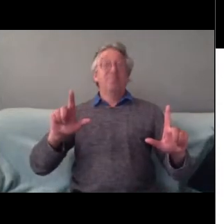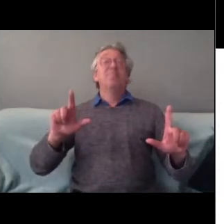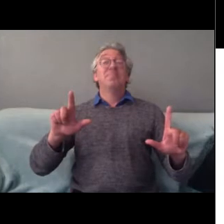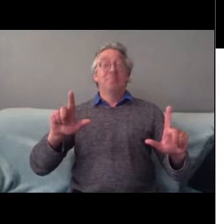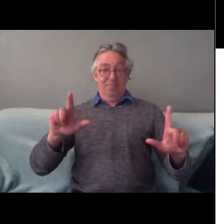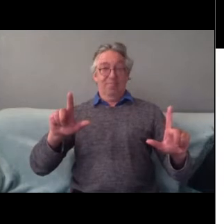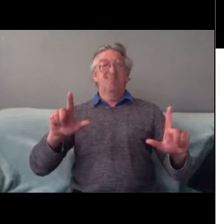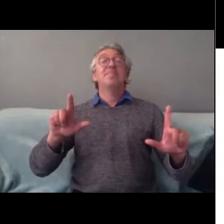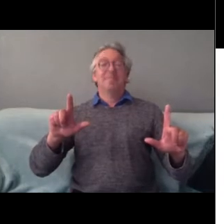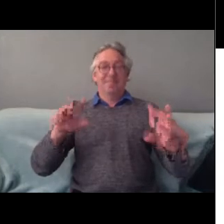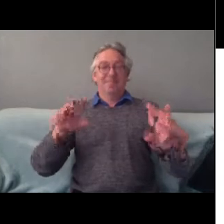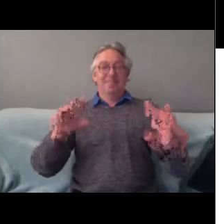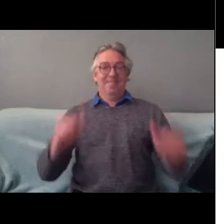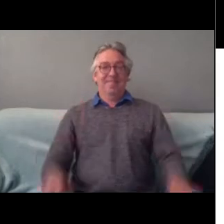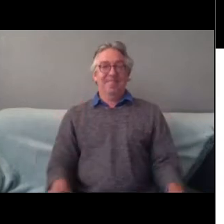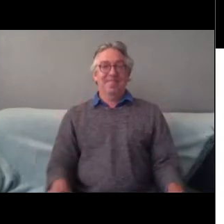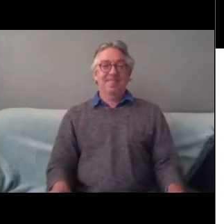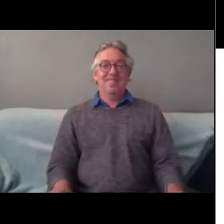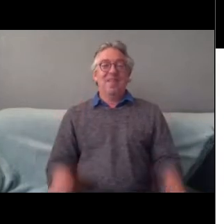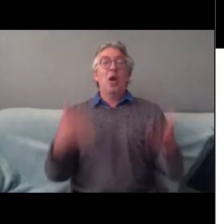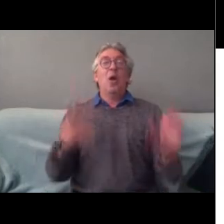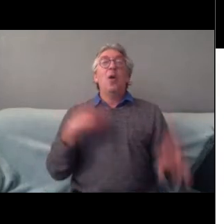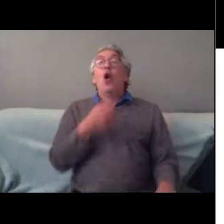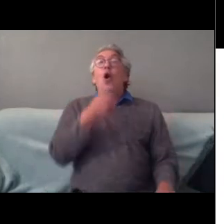Okay, I'll mute myself because Zrinka will start.